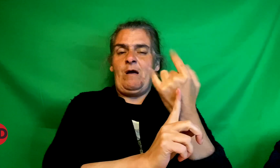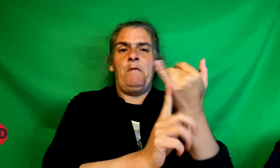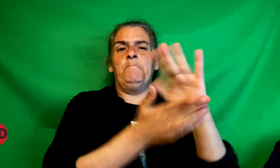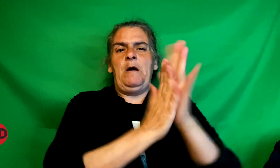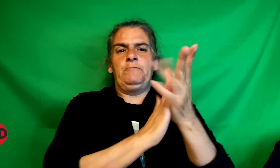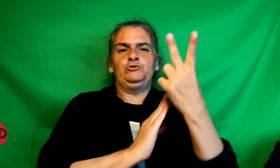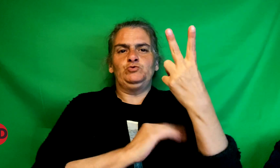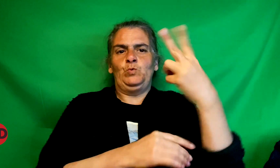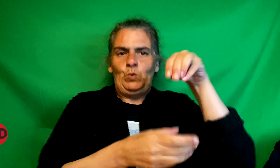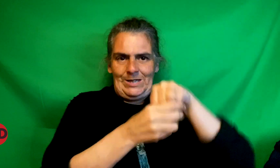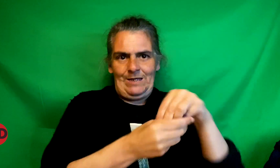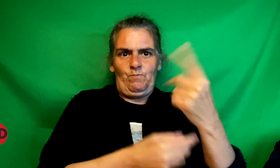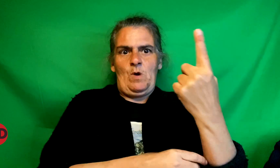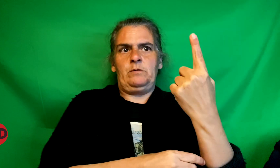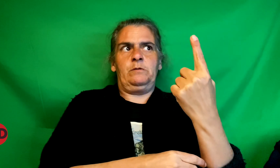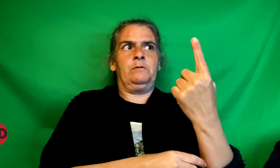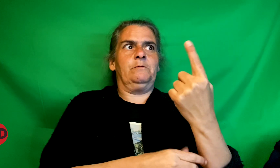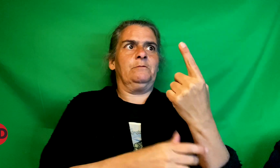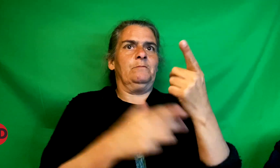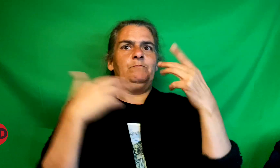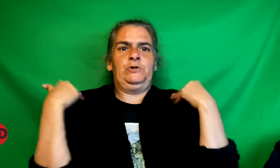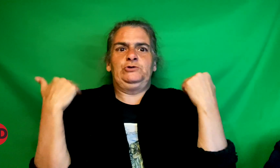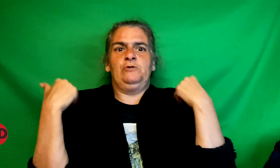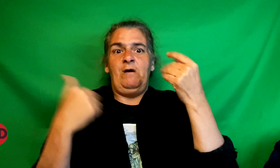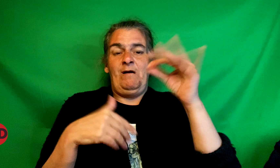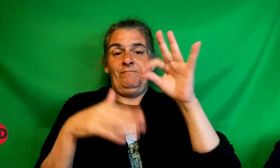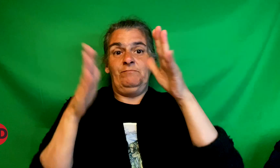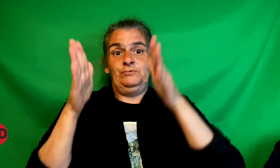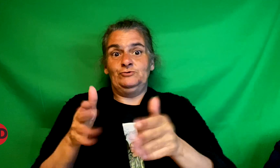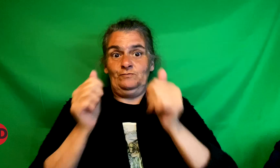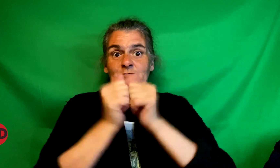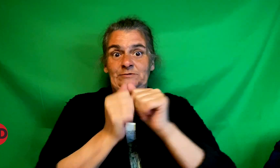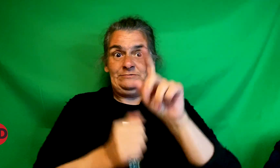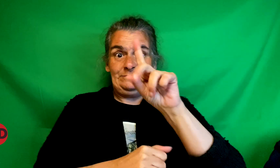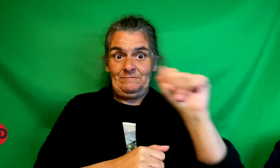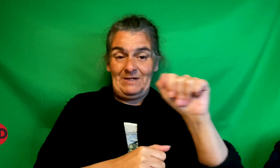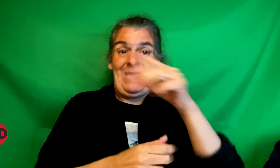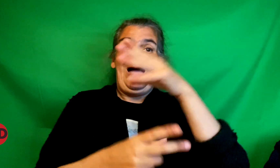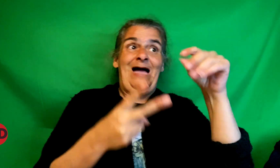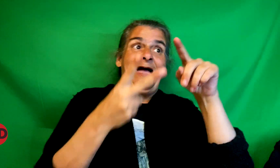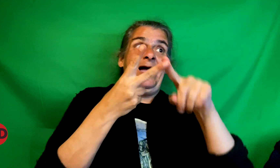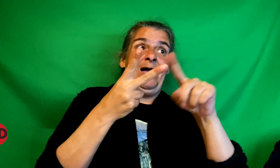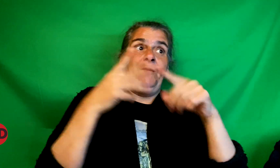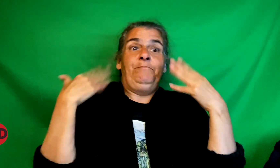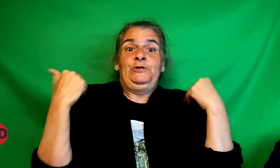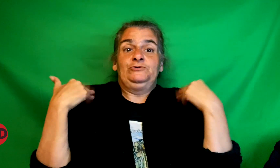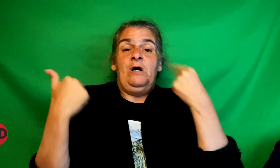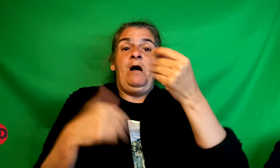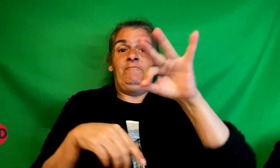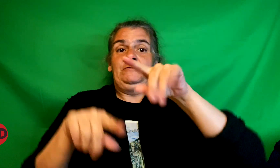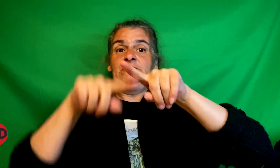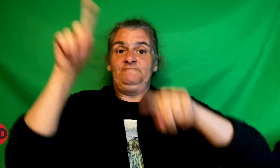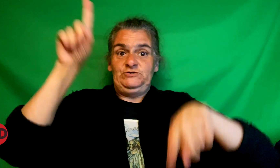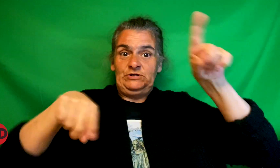in one - Minister of Diversity and Inclusion and Persons